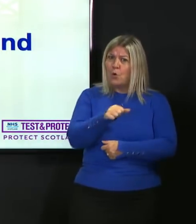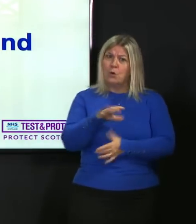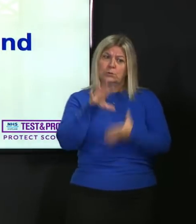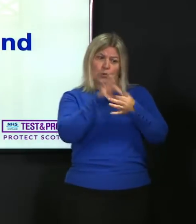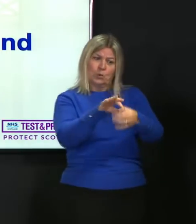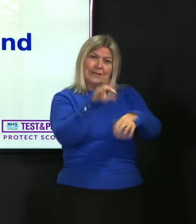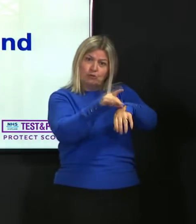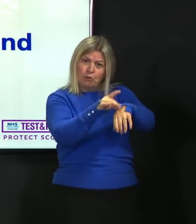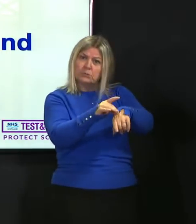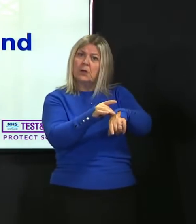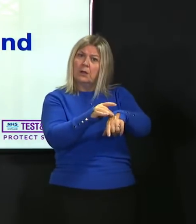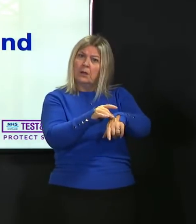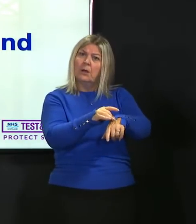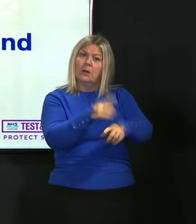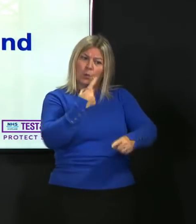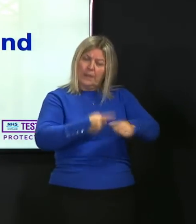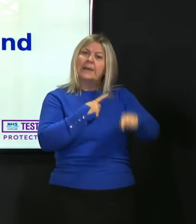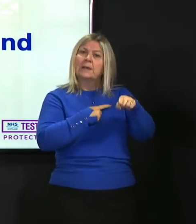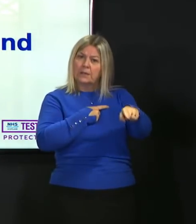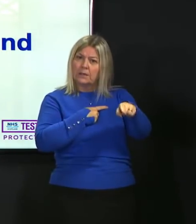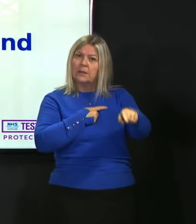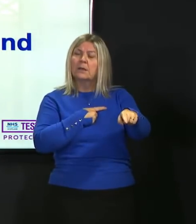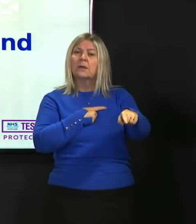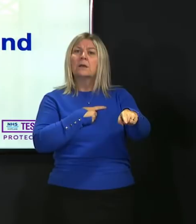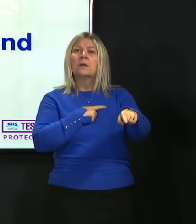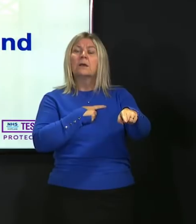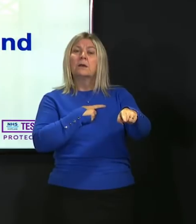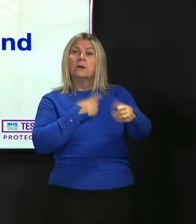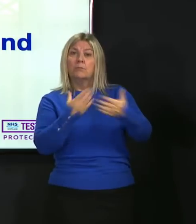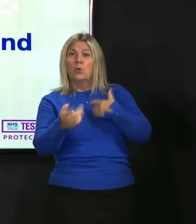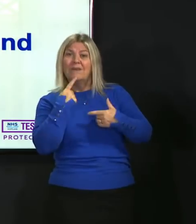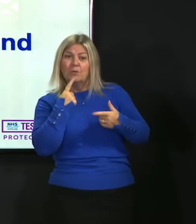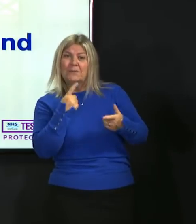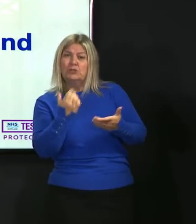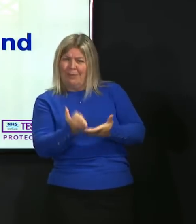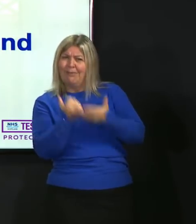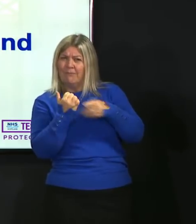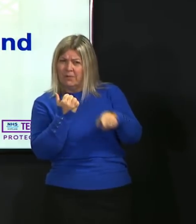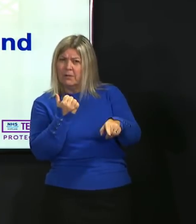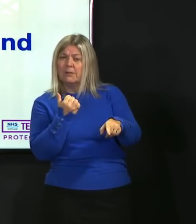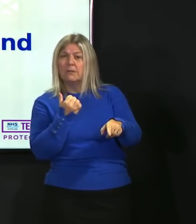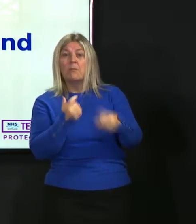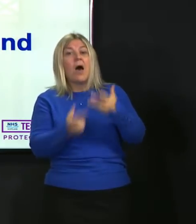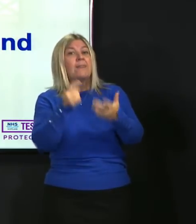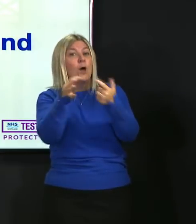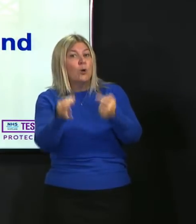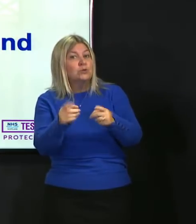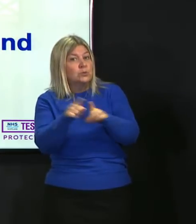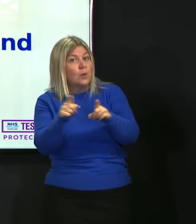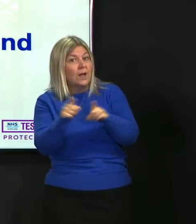to do. And having have further information would be helpful, but there are further options for the